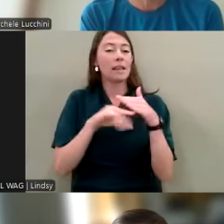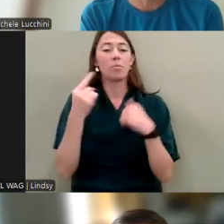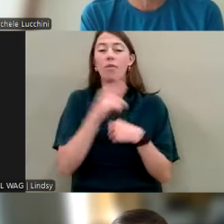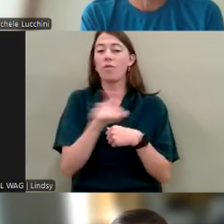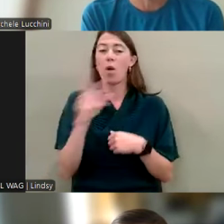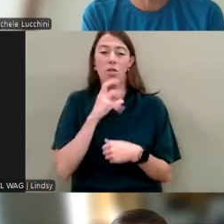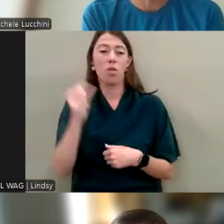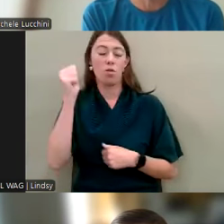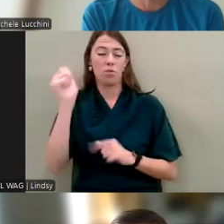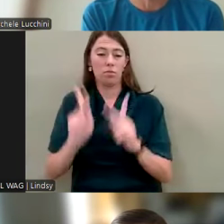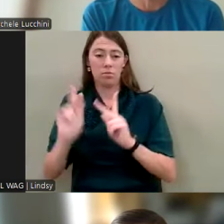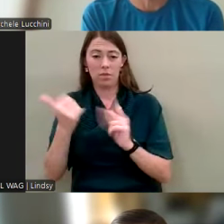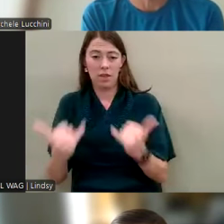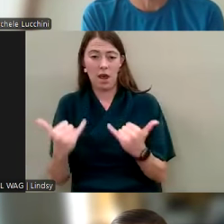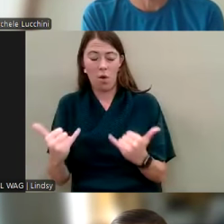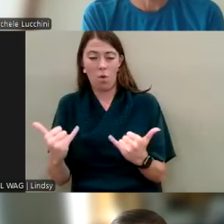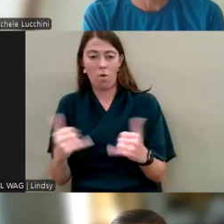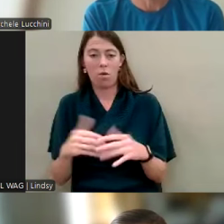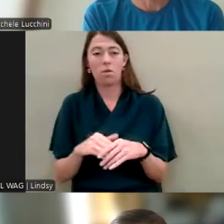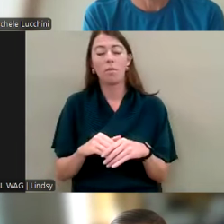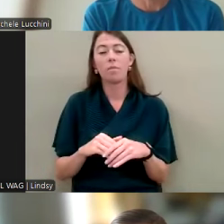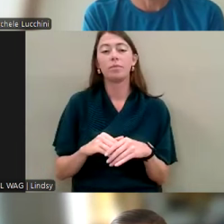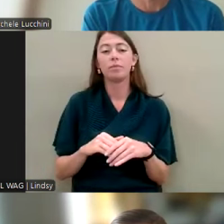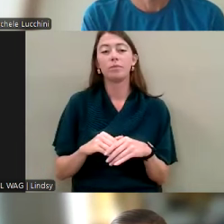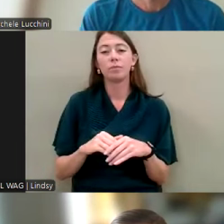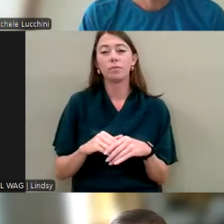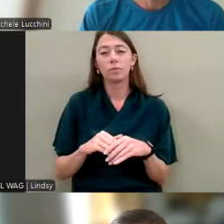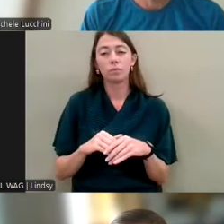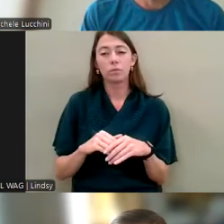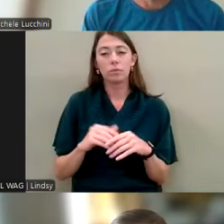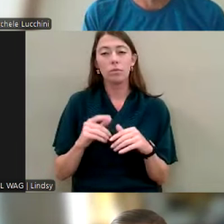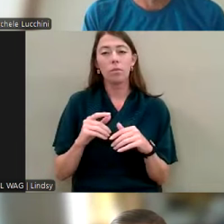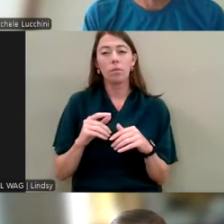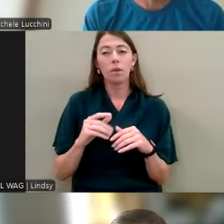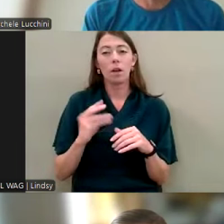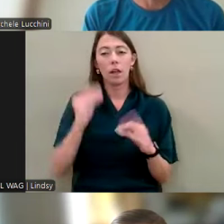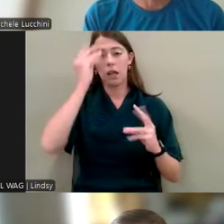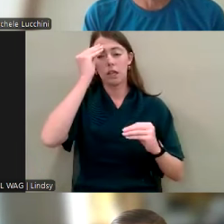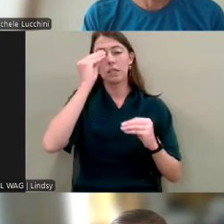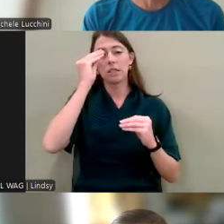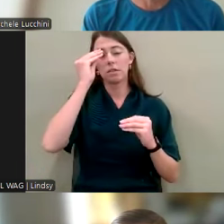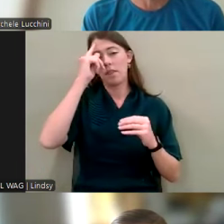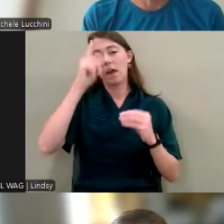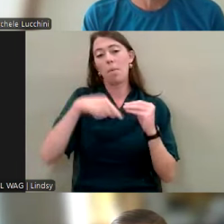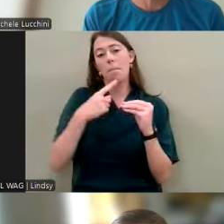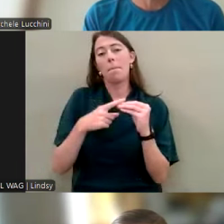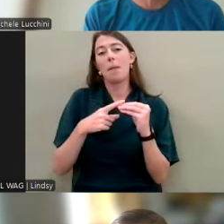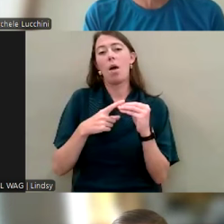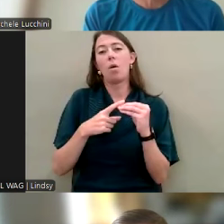actually induced by the context of use, like being in a loud environment and the